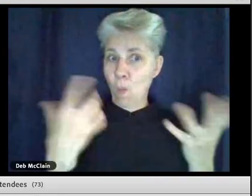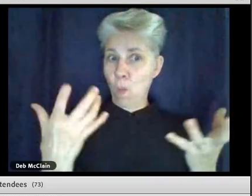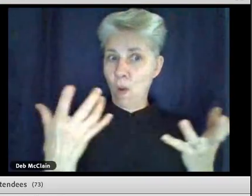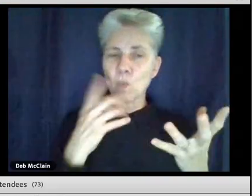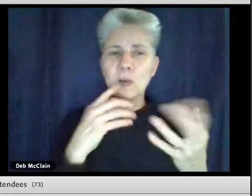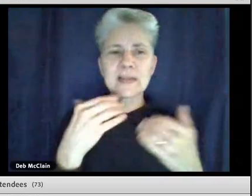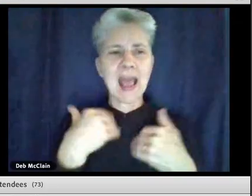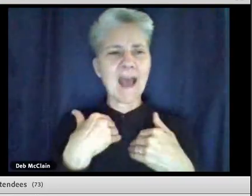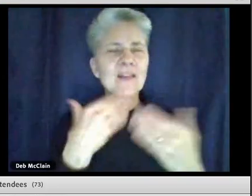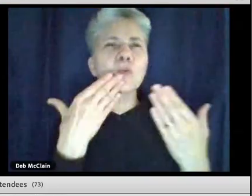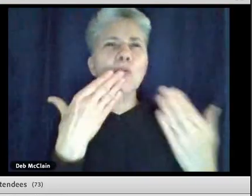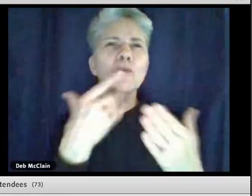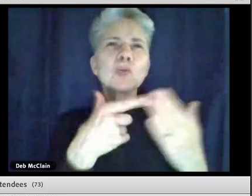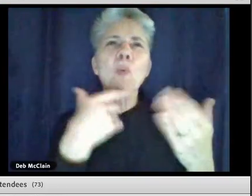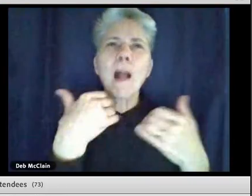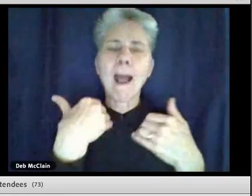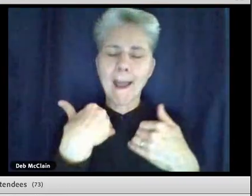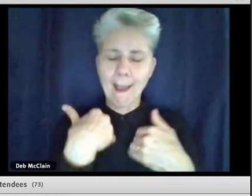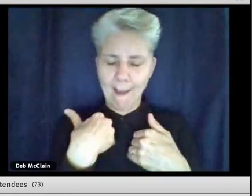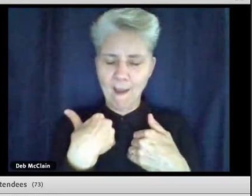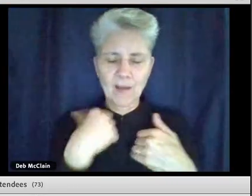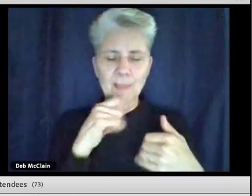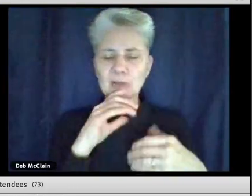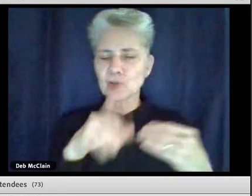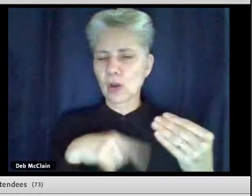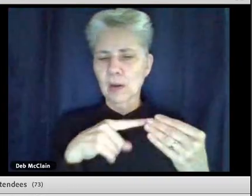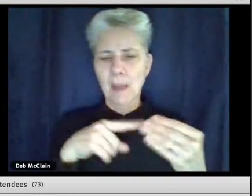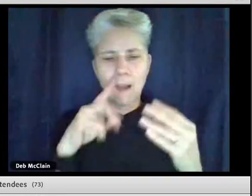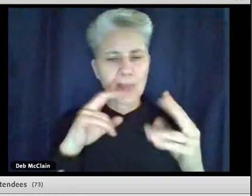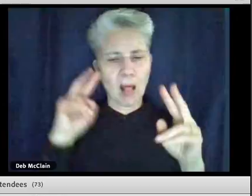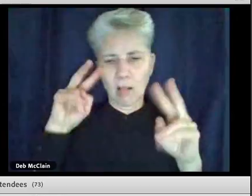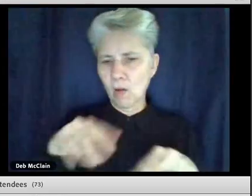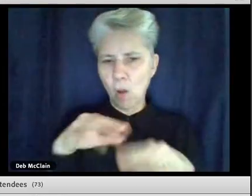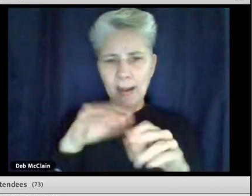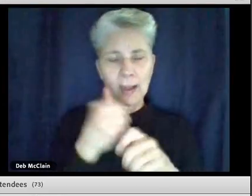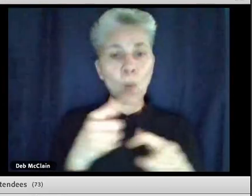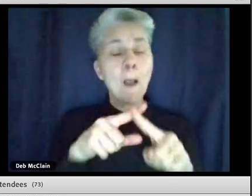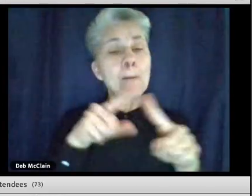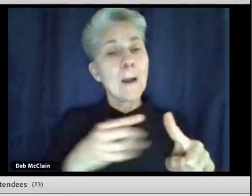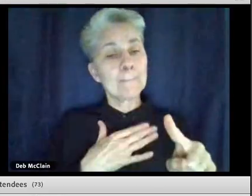but one of the first things that I thought about was having gratitude for what I have,